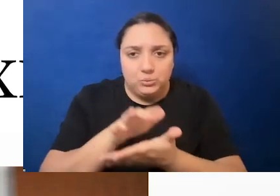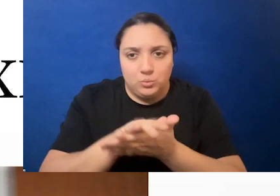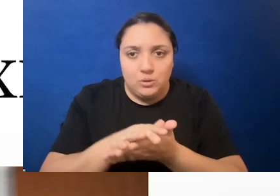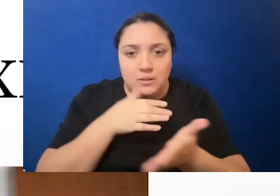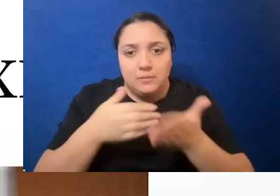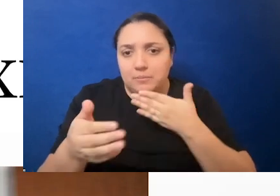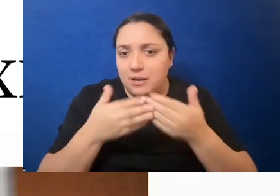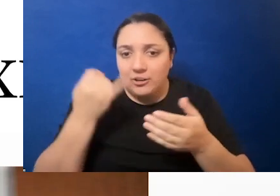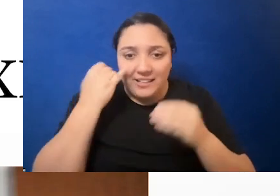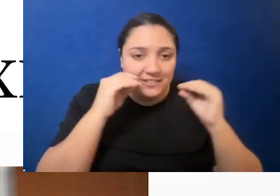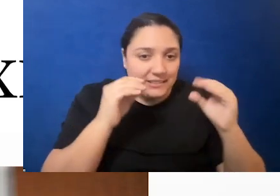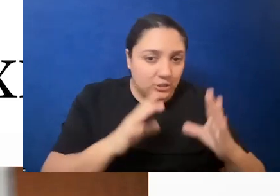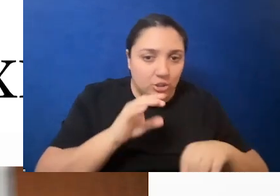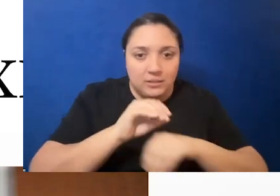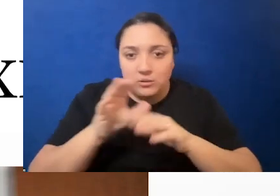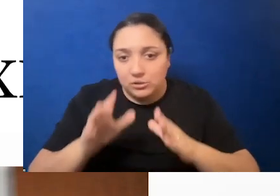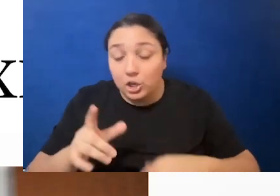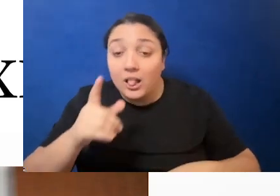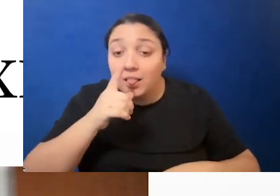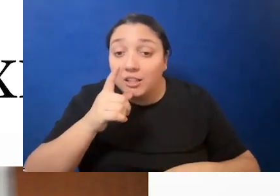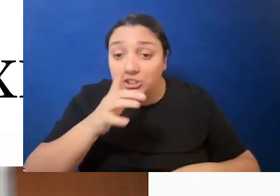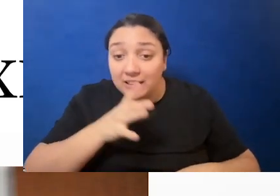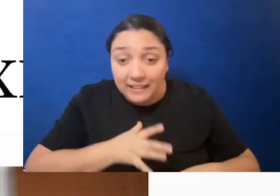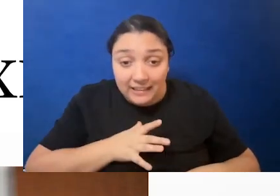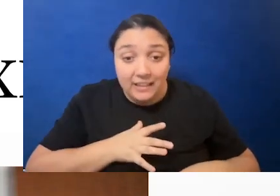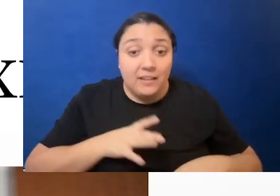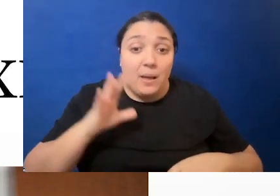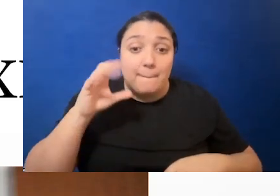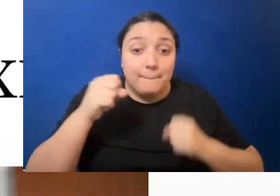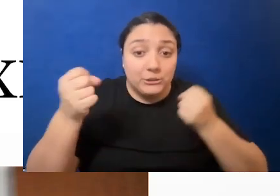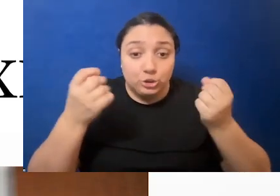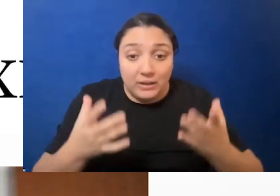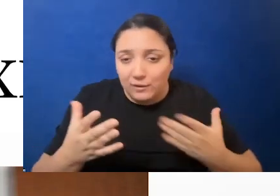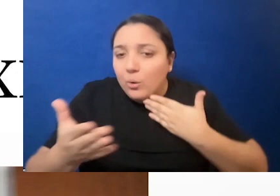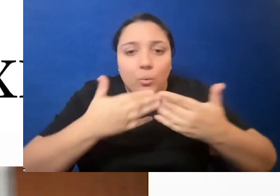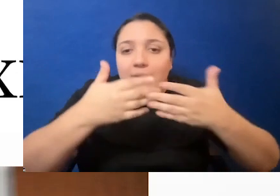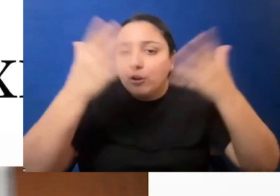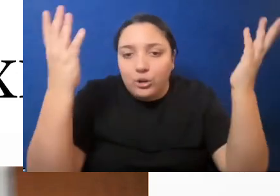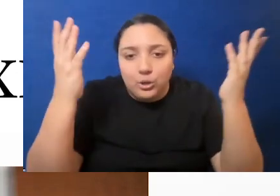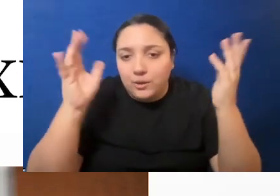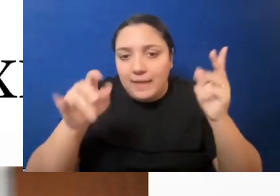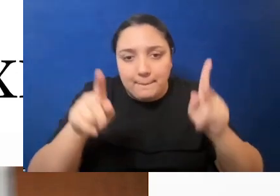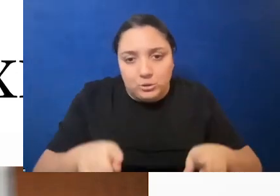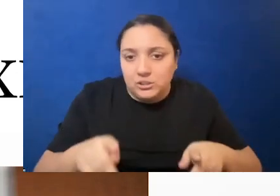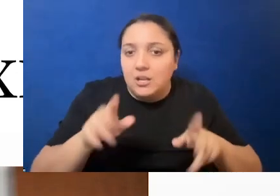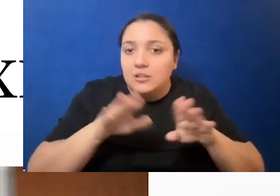COUNSELOR, A LUNCH LADY, THE BUS DRIVER, WHOEVER THAT PERSON IS THAT THAT CHILD OR STUDENT